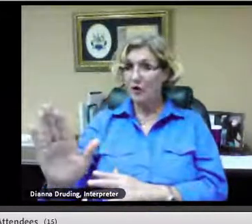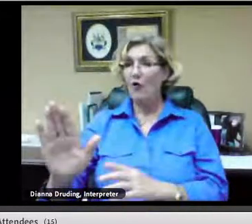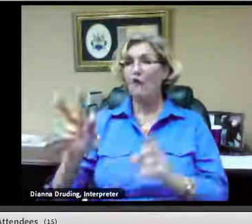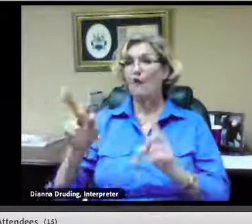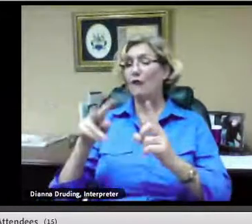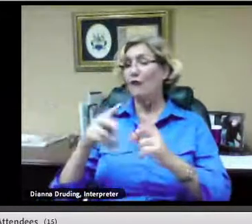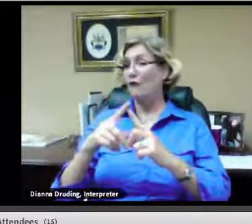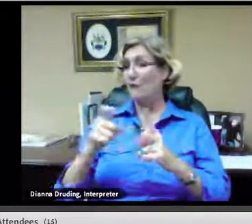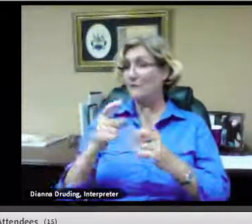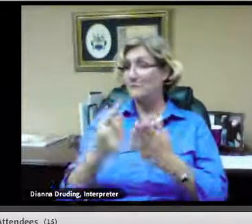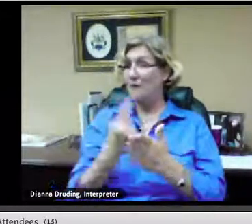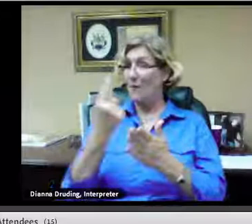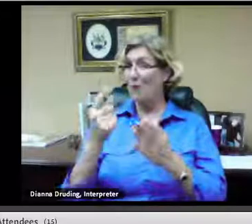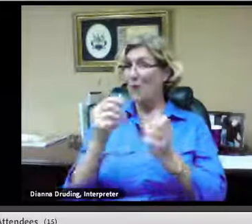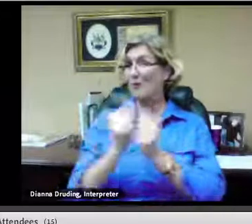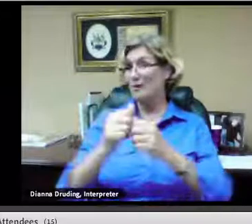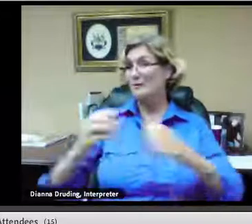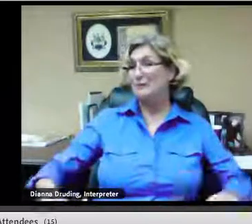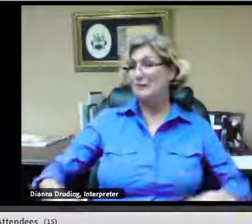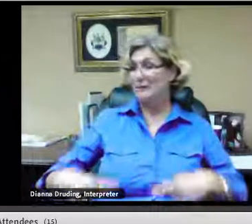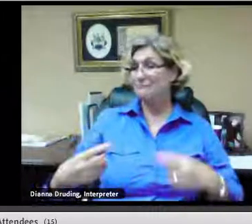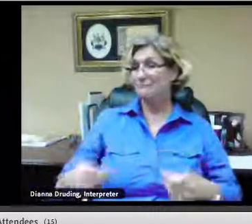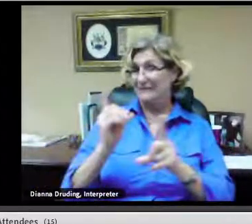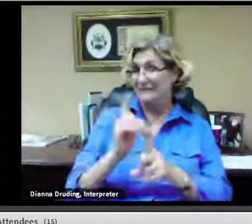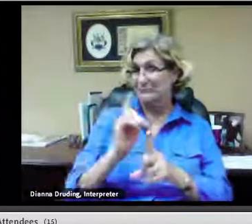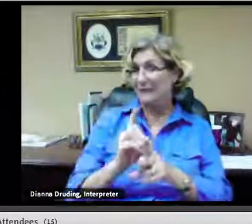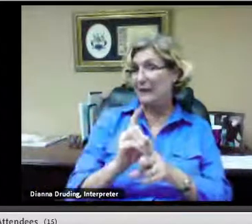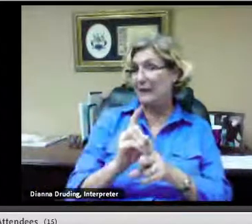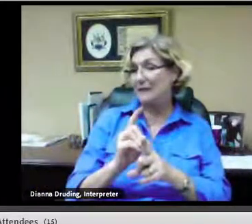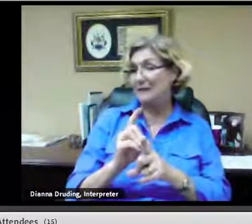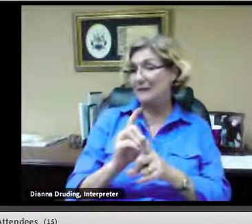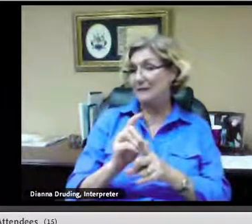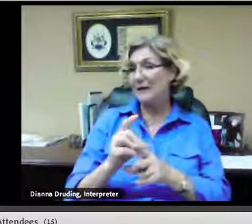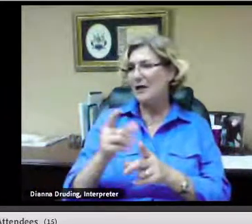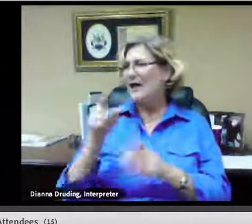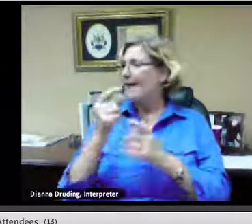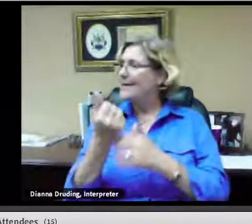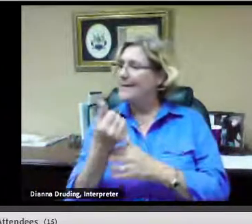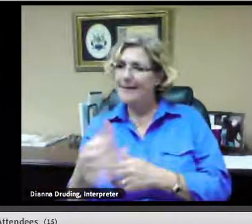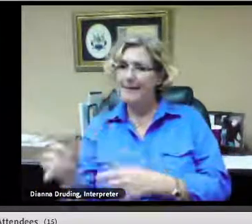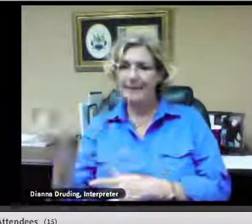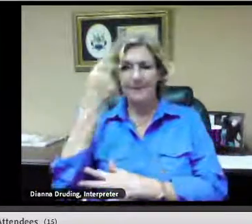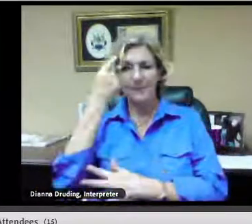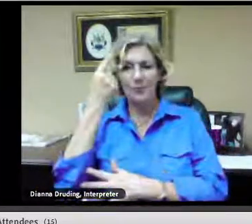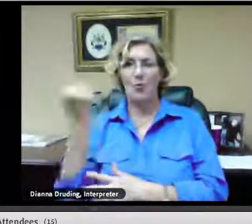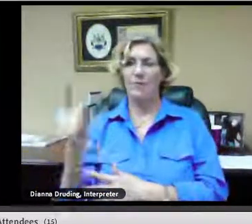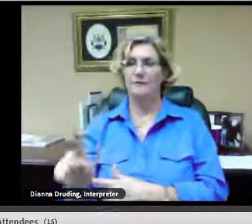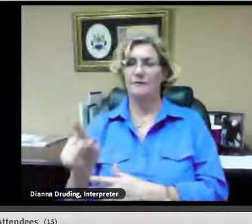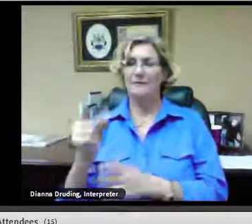Any disability you can think of, you can look at your materials, your programs, your resources,